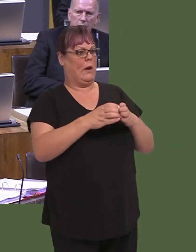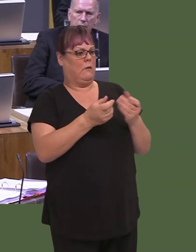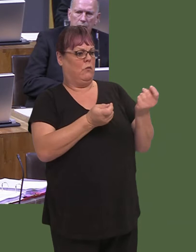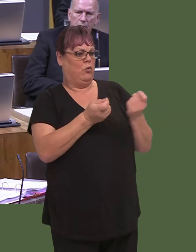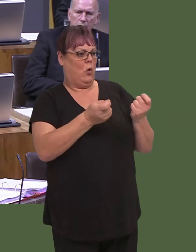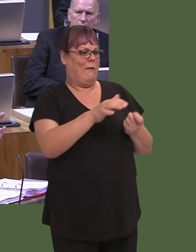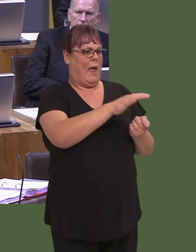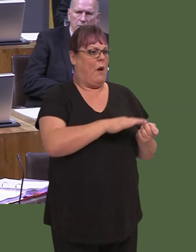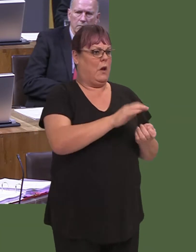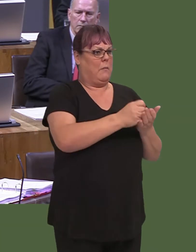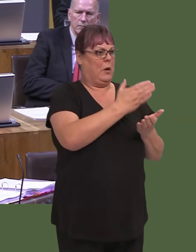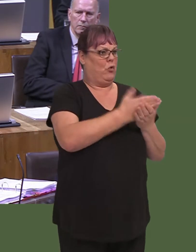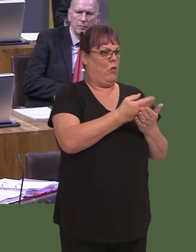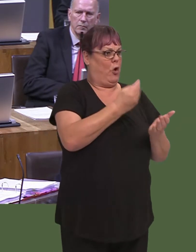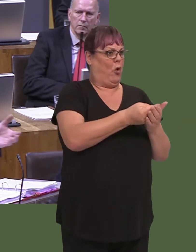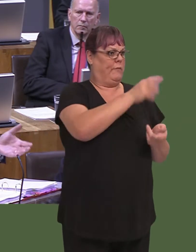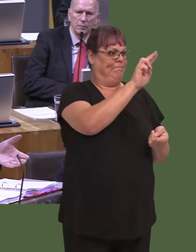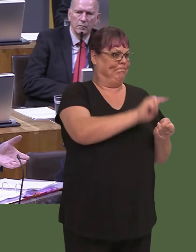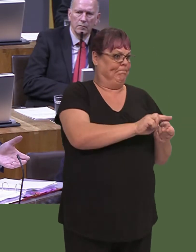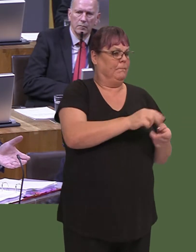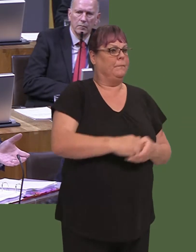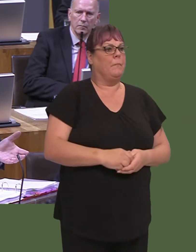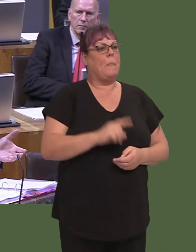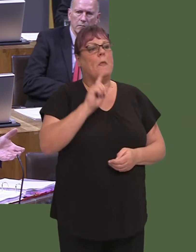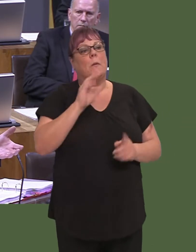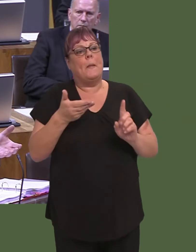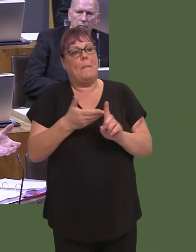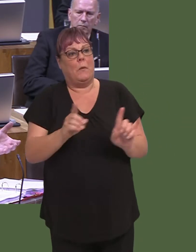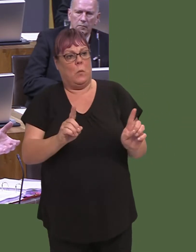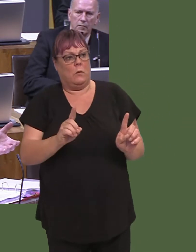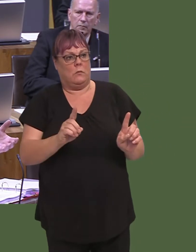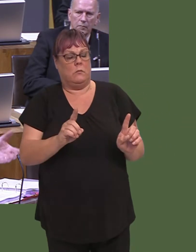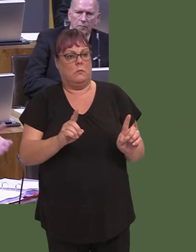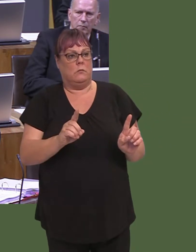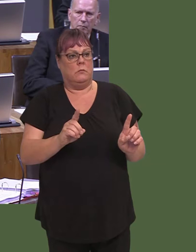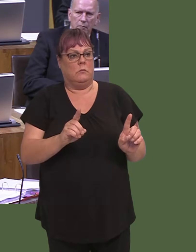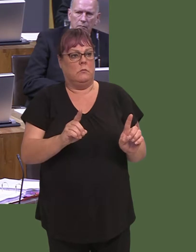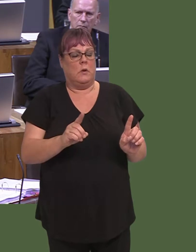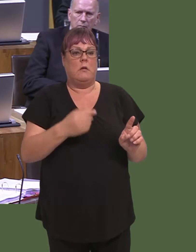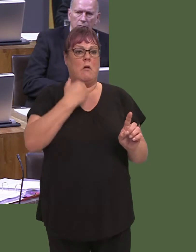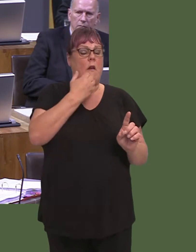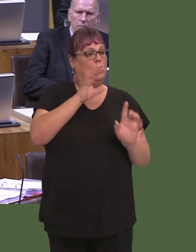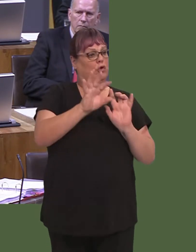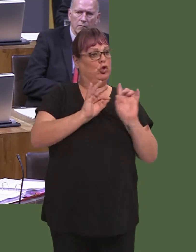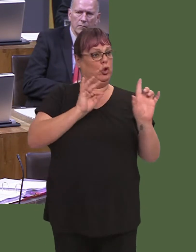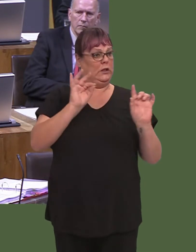So, the aim is to ensure that there is a broad choice available as regards the type of housing